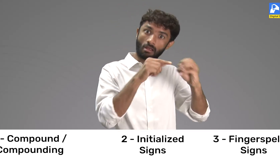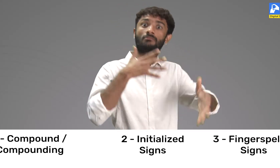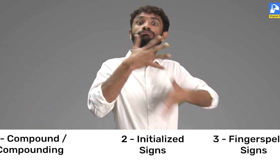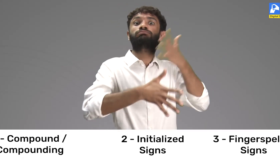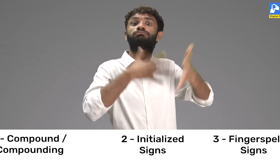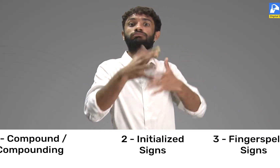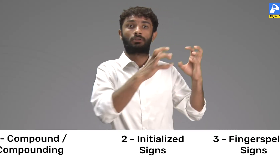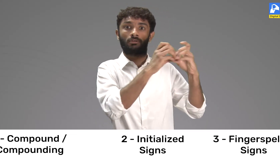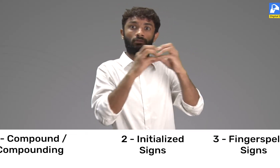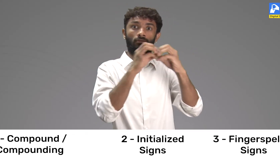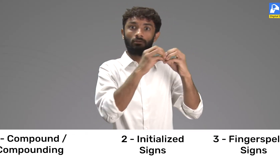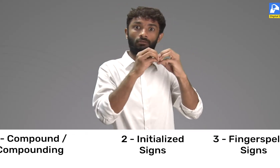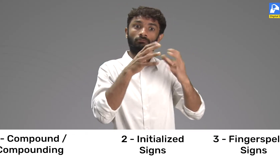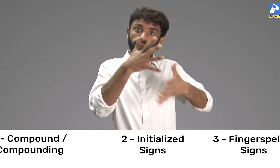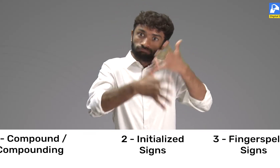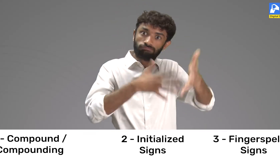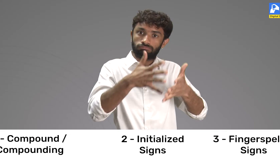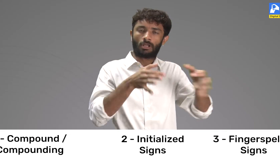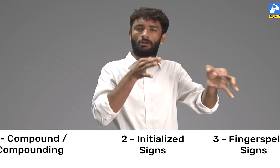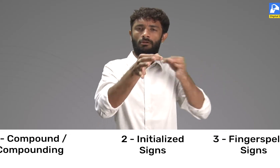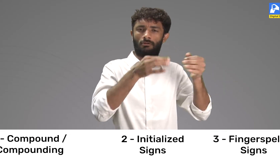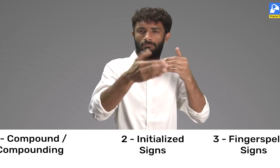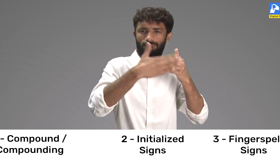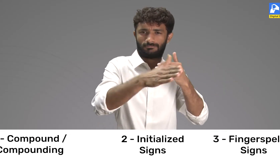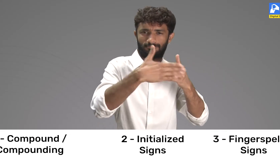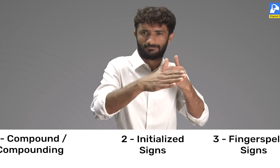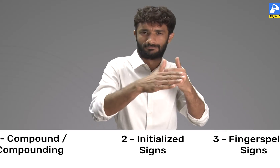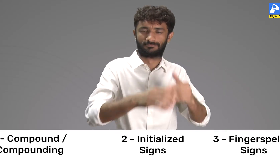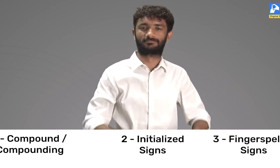This is when spelling itself represents a sign. I will explain this later too.